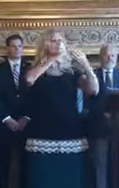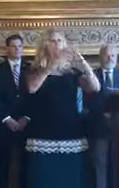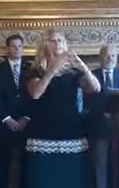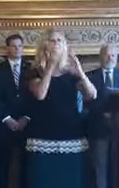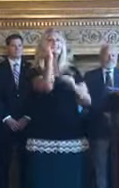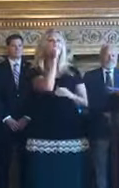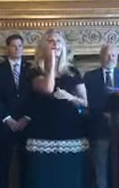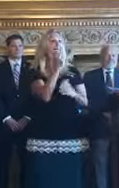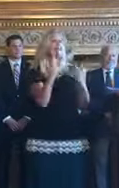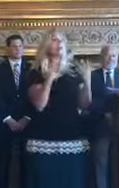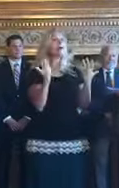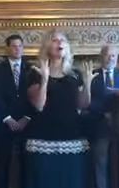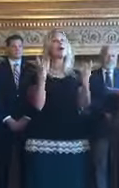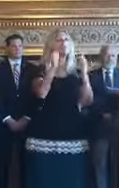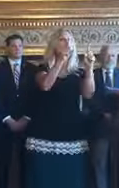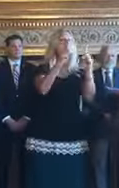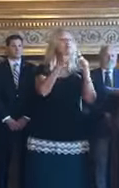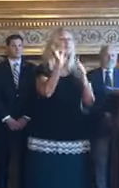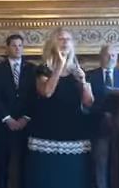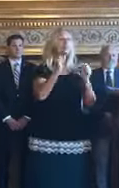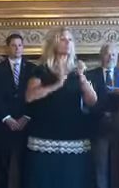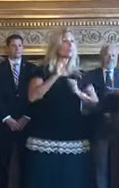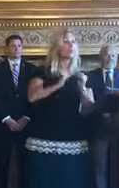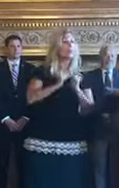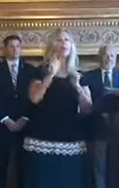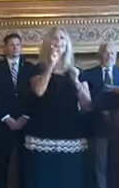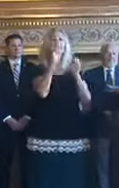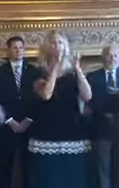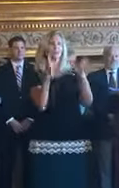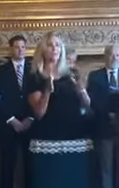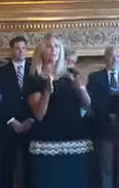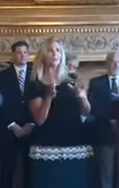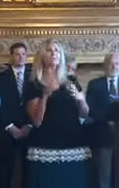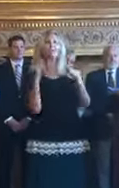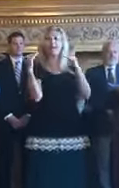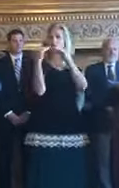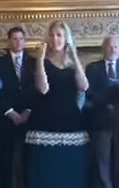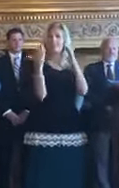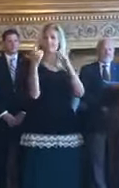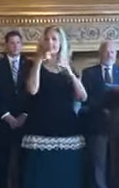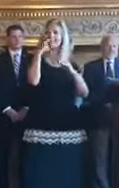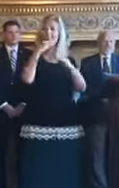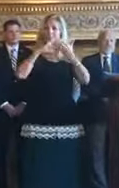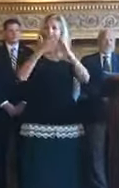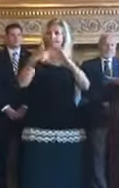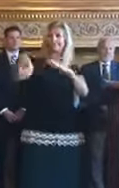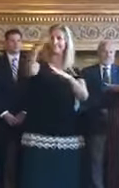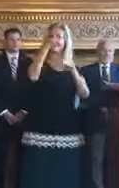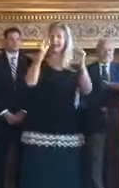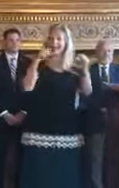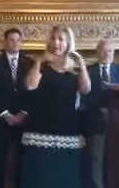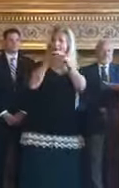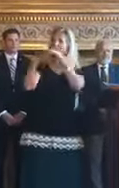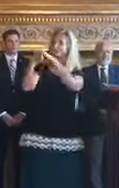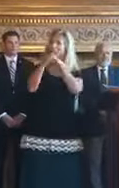office, anything that I access in the community. If I want to go to a performance, a play, I need to have an interpreter so that I can